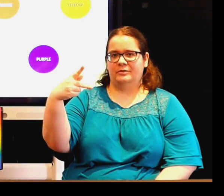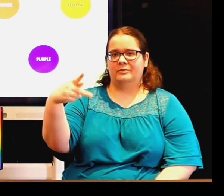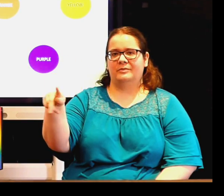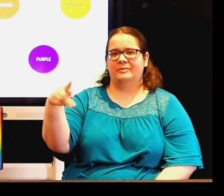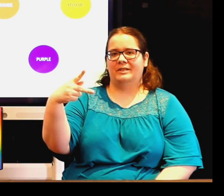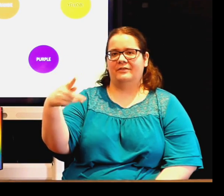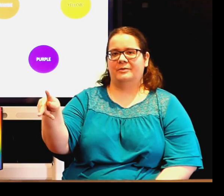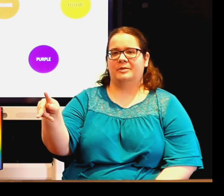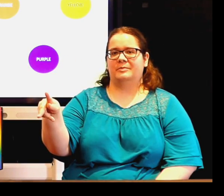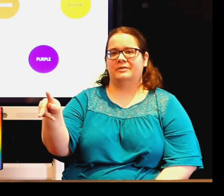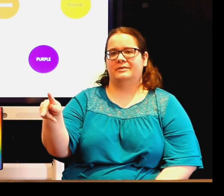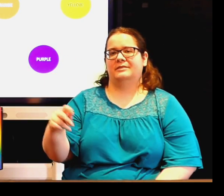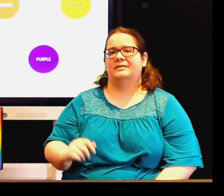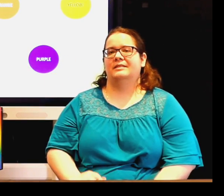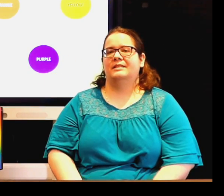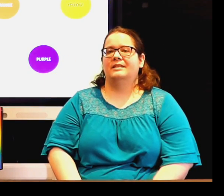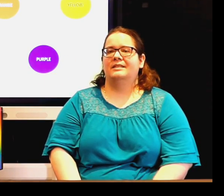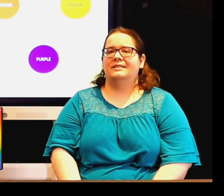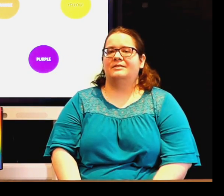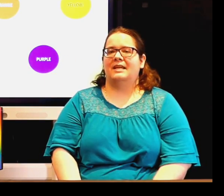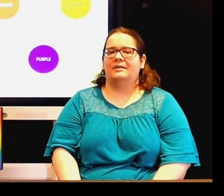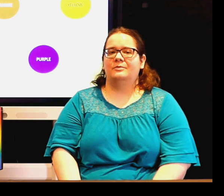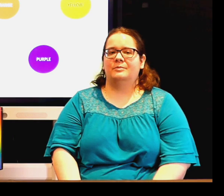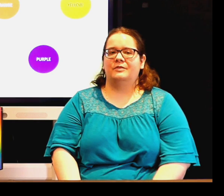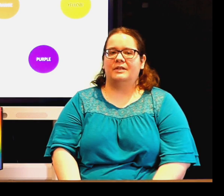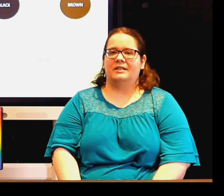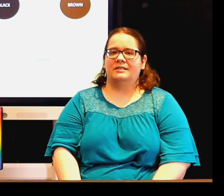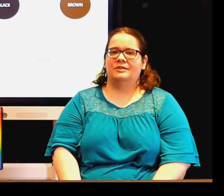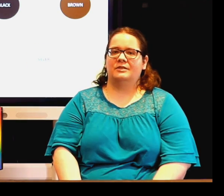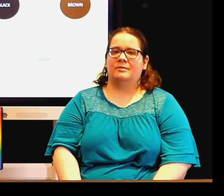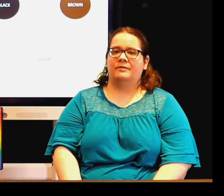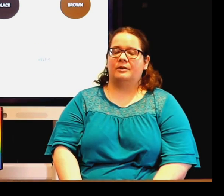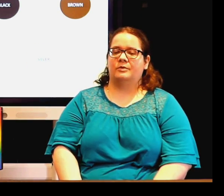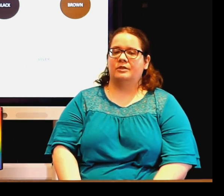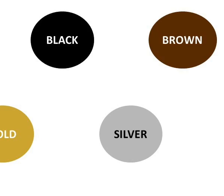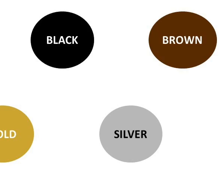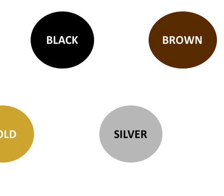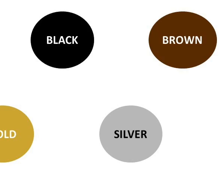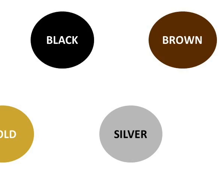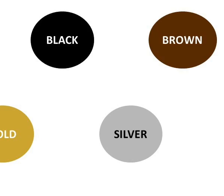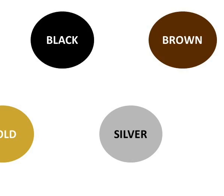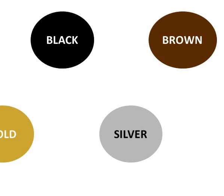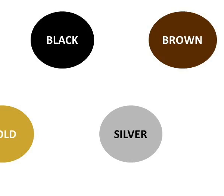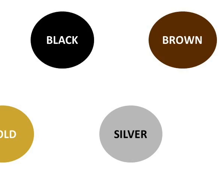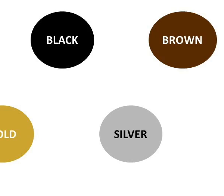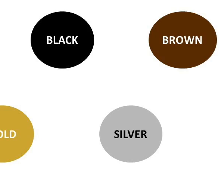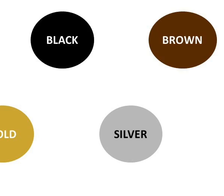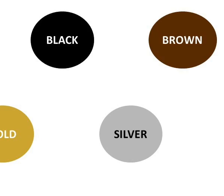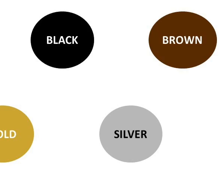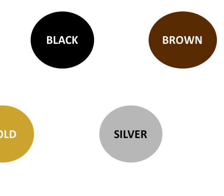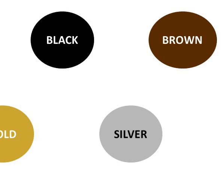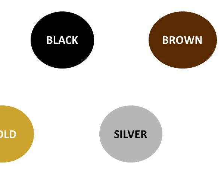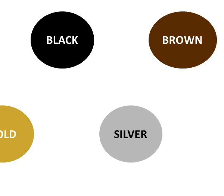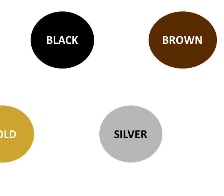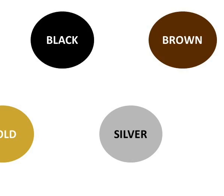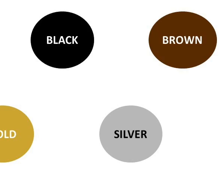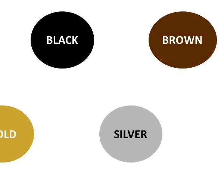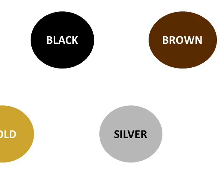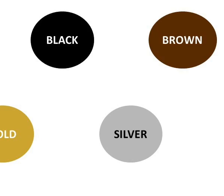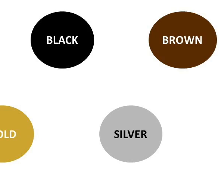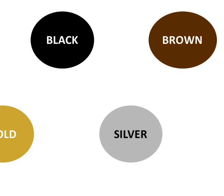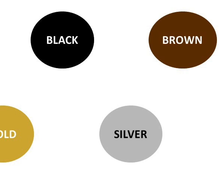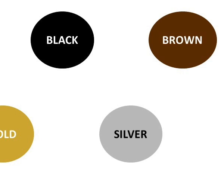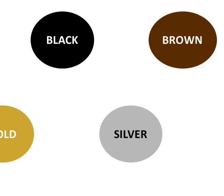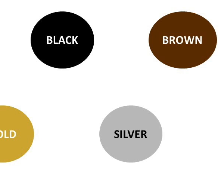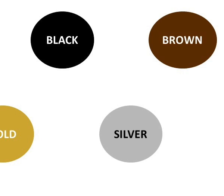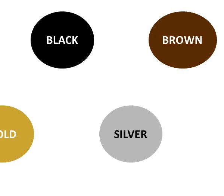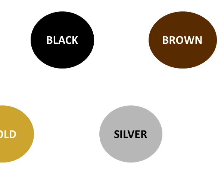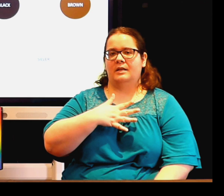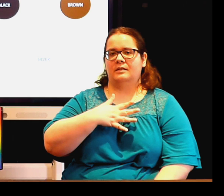P for purple. So now we'll move on to some of our more neutral colors. For white, take an open hand,